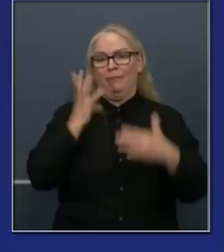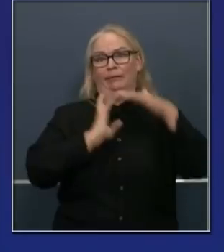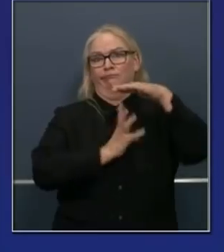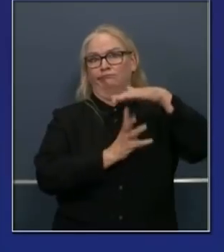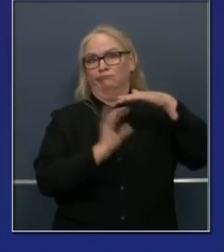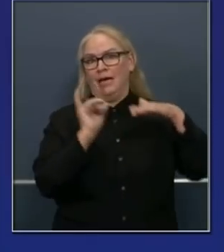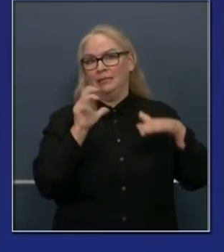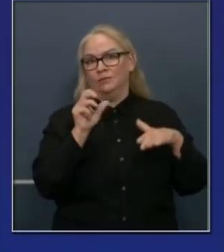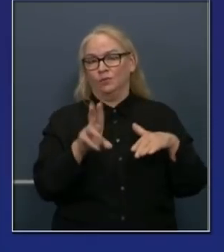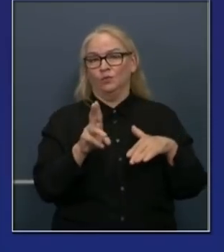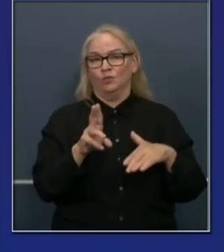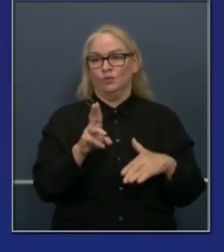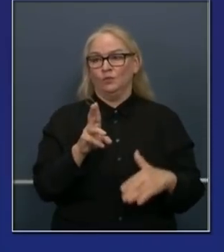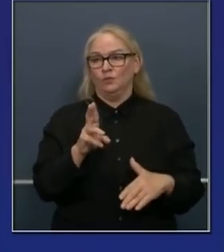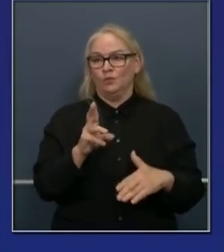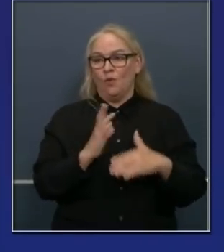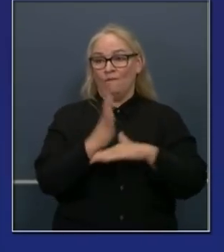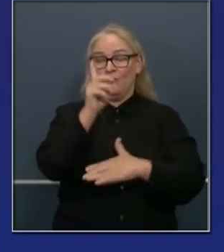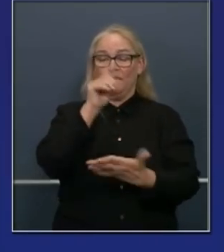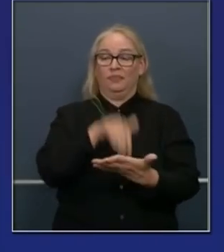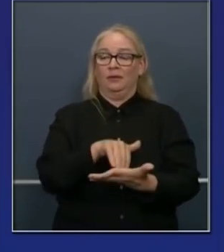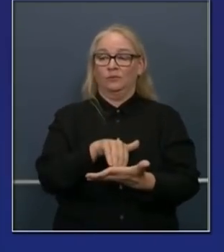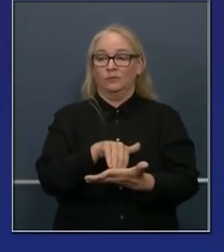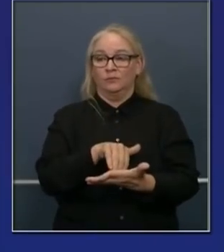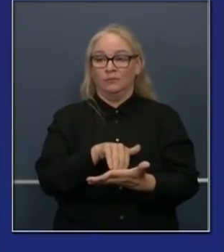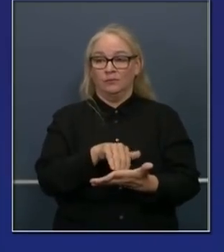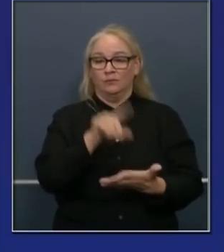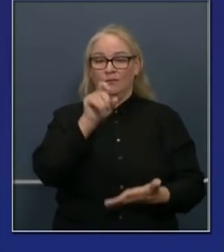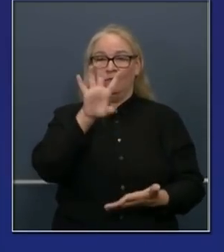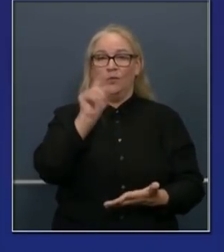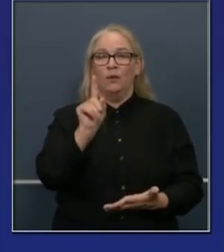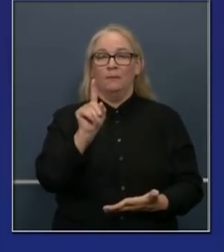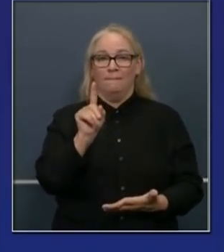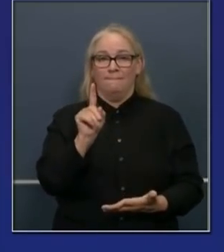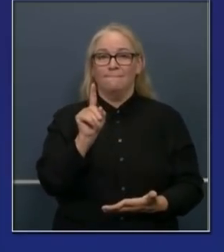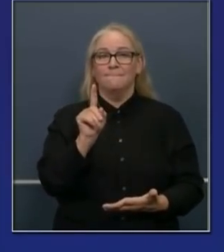THE AGGREGATE IT EXTENDS TO THE ISSUES OF ICU, ABOUT 15% OVER